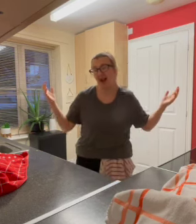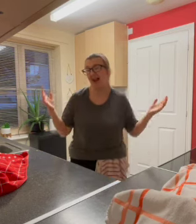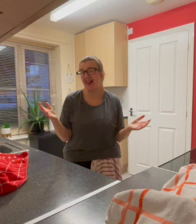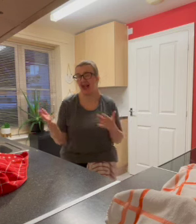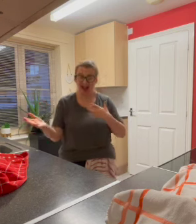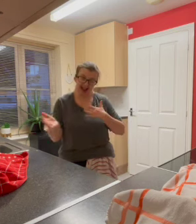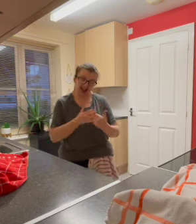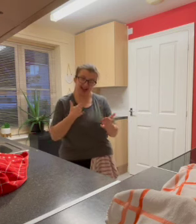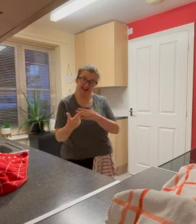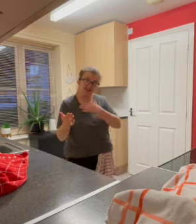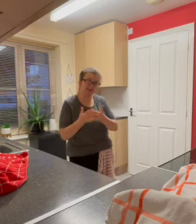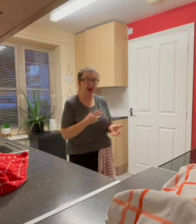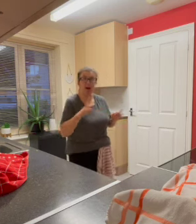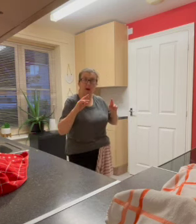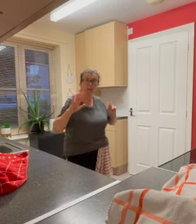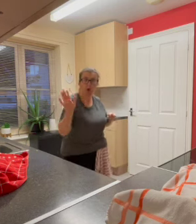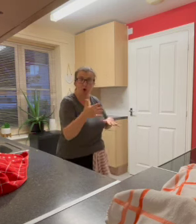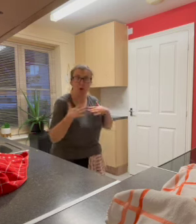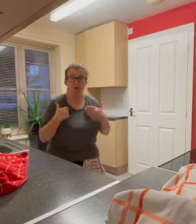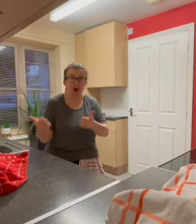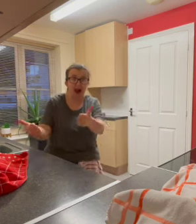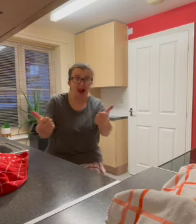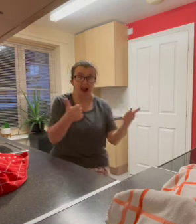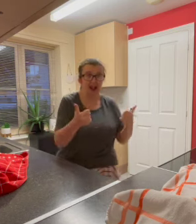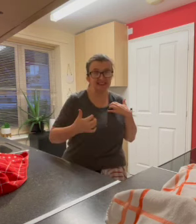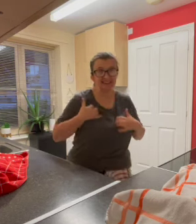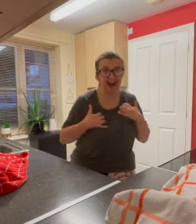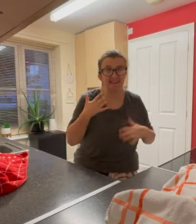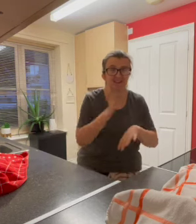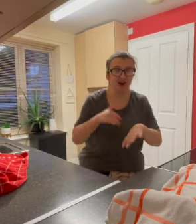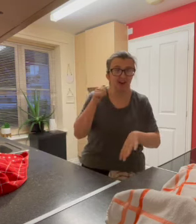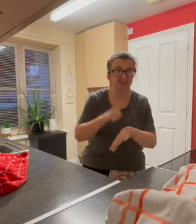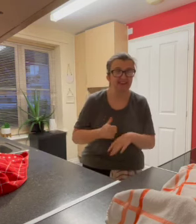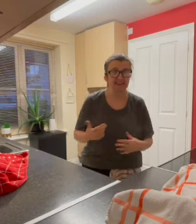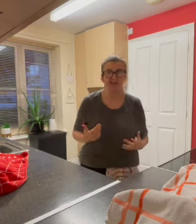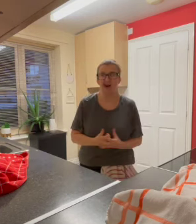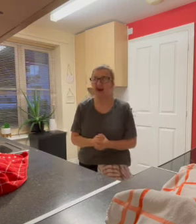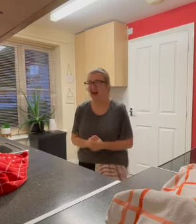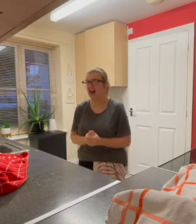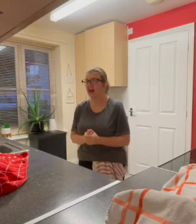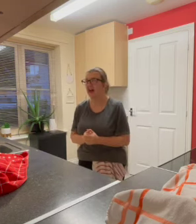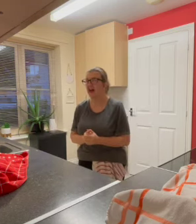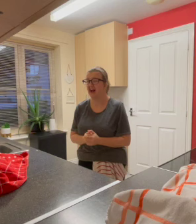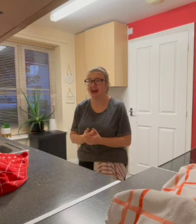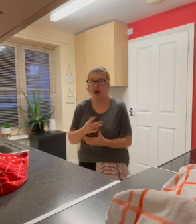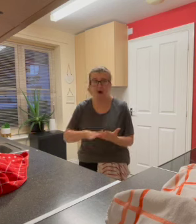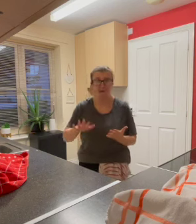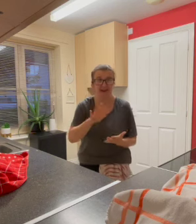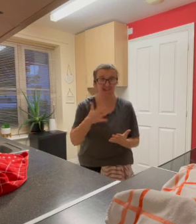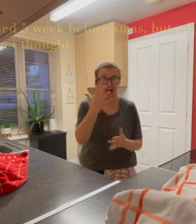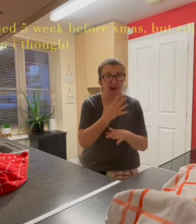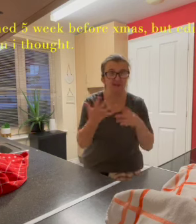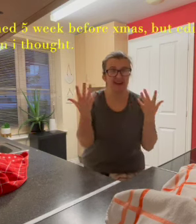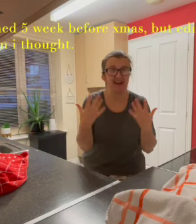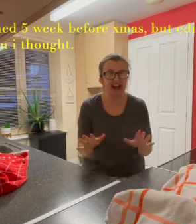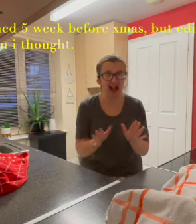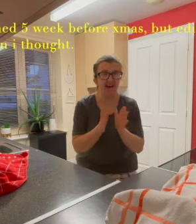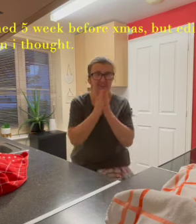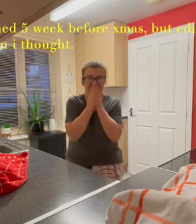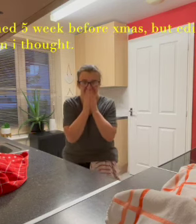Well.... Anyway hope you all are doing well and excited for Christmas? only about five week left...